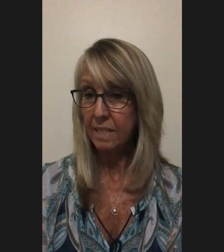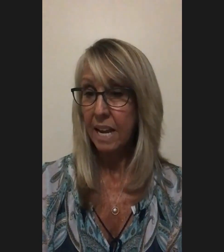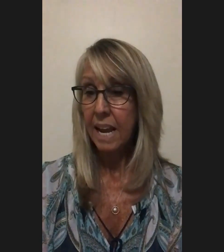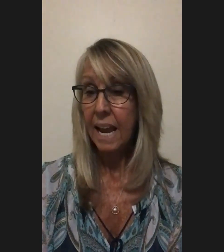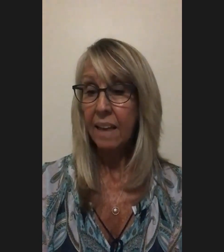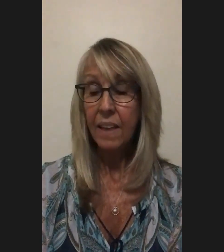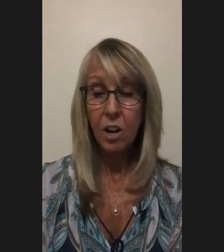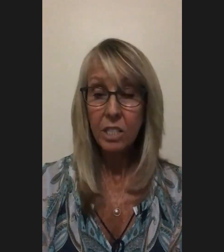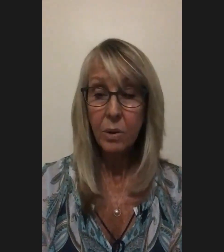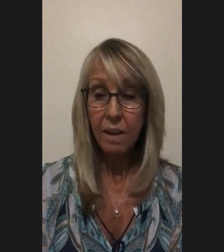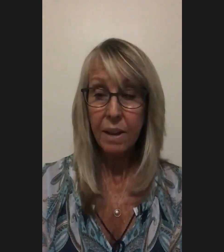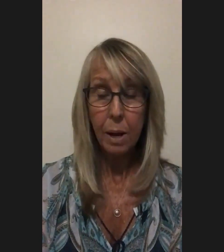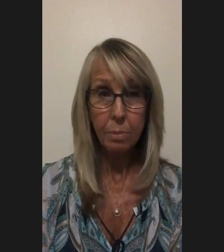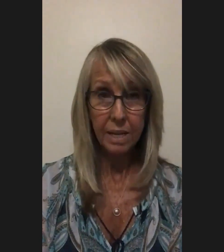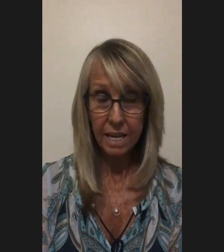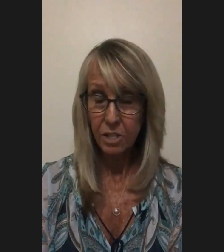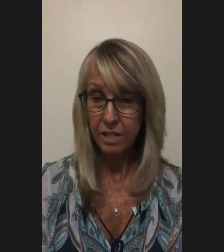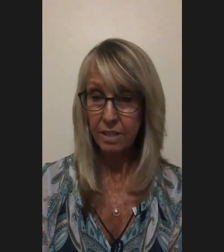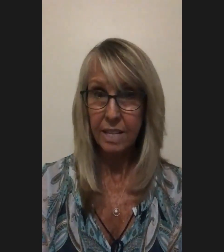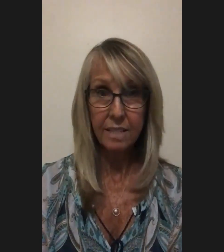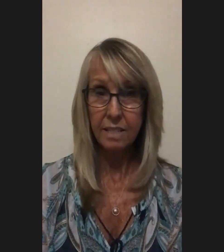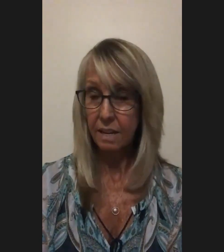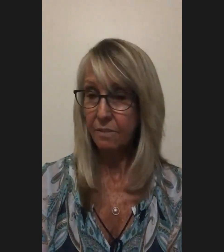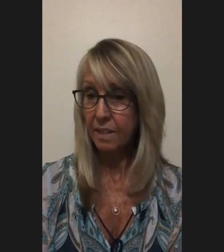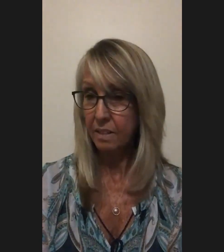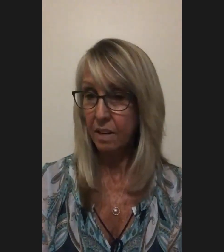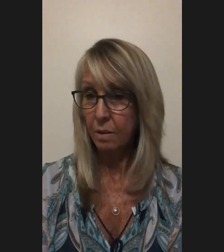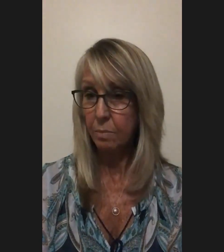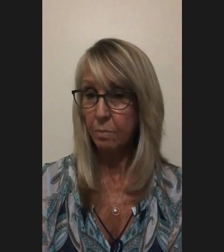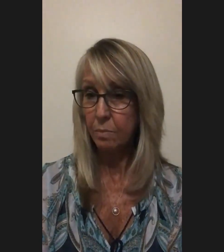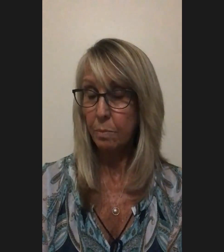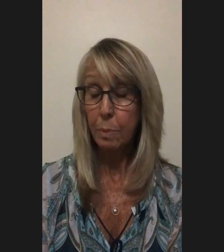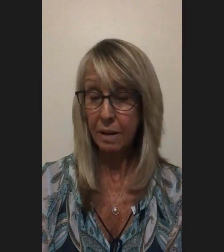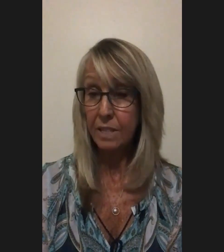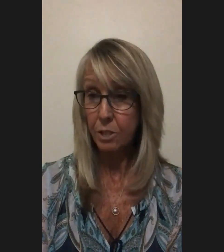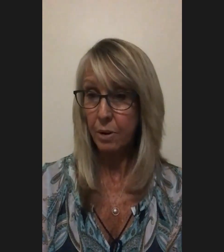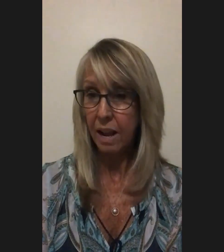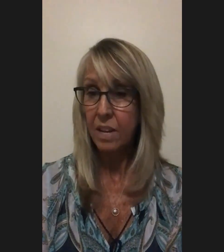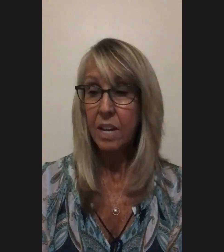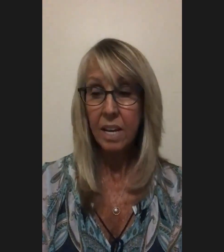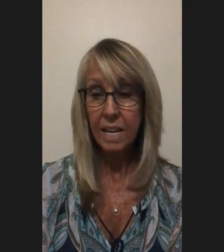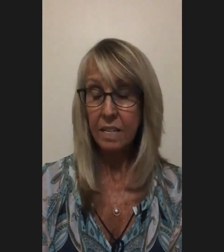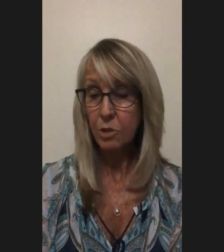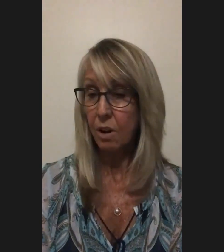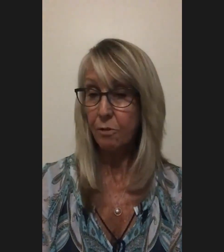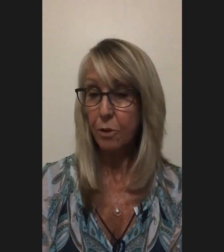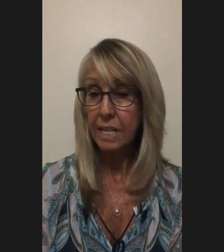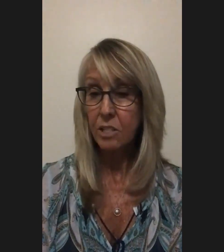disabilities and they also have a publication that is a definite benefit to have. Again these are all free.